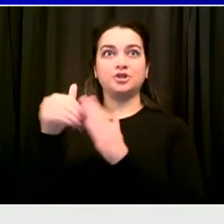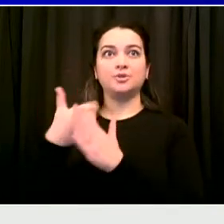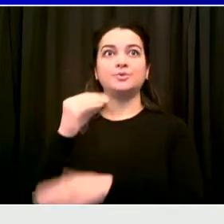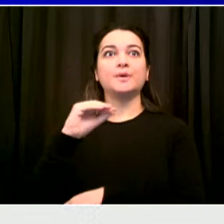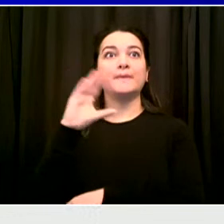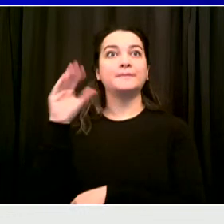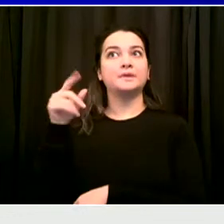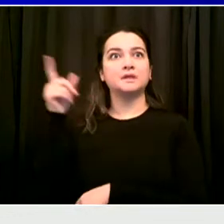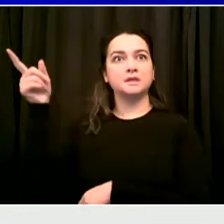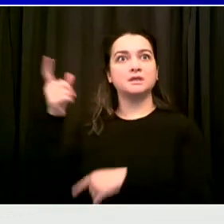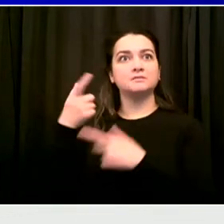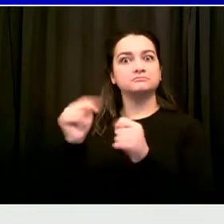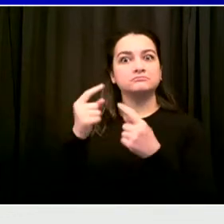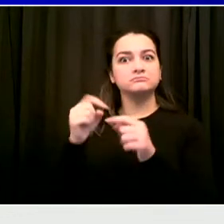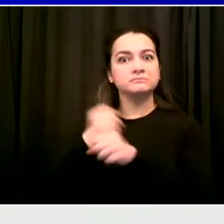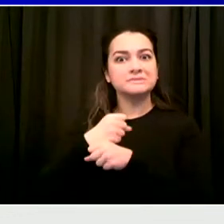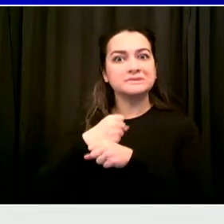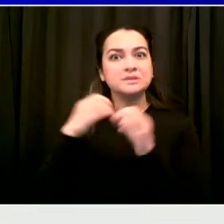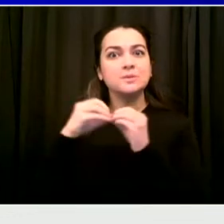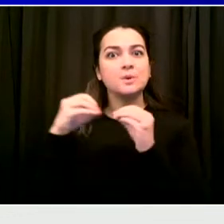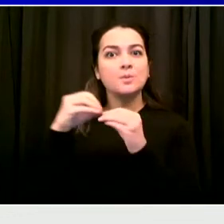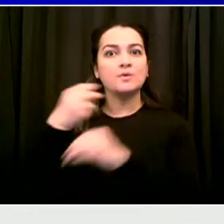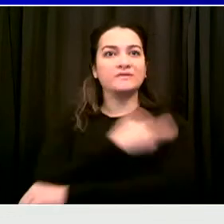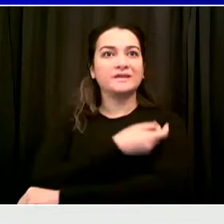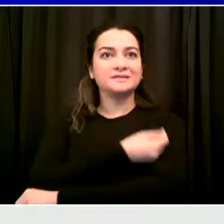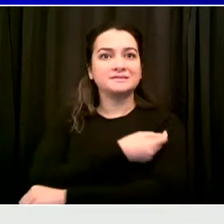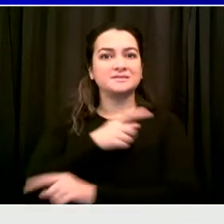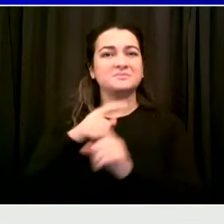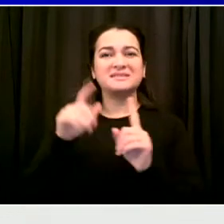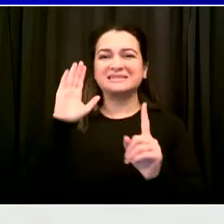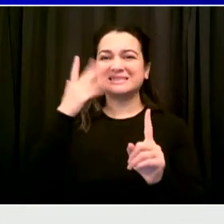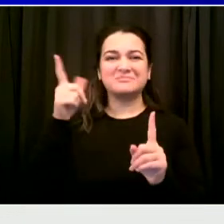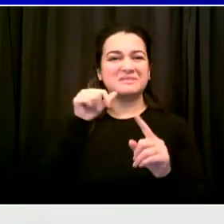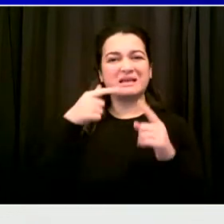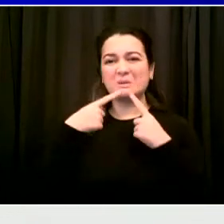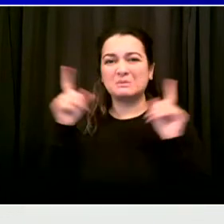ARE E OUY A HUGE PHARMACEUTICA COMPANY, THEY NEED TO PRODUCE A VACCCCEIN, THEY WERE TRYING TO CREATE THEIEIR NOW.